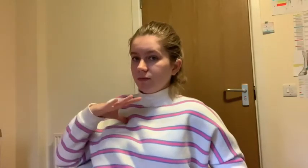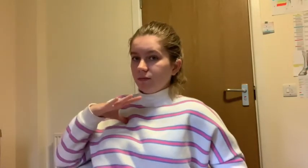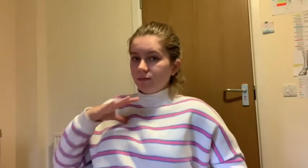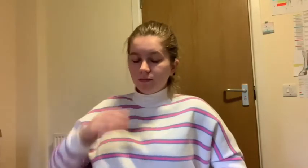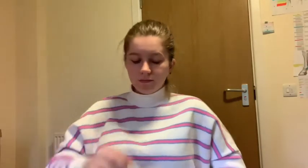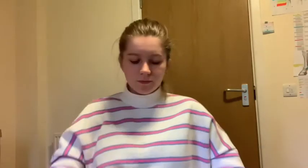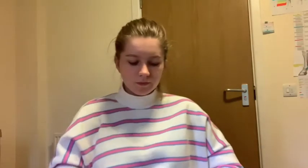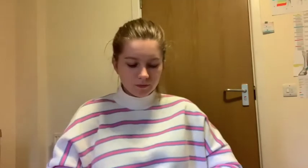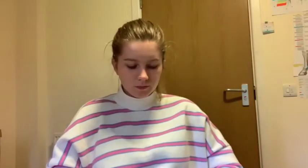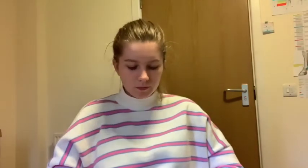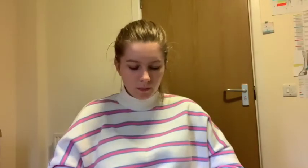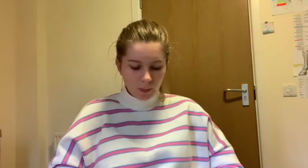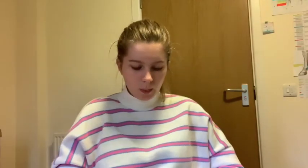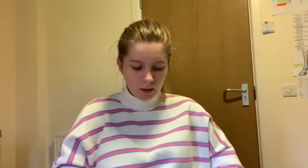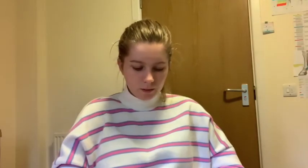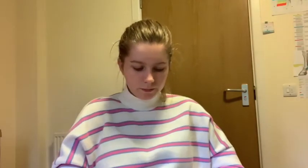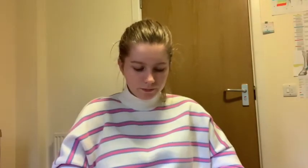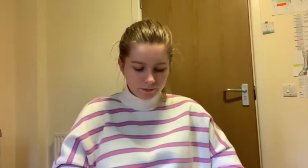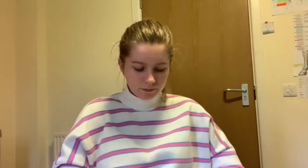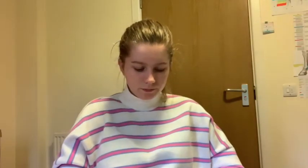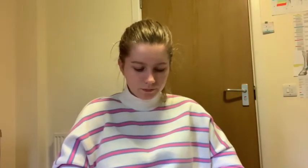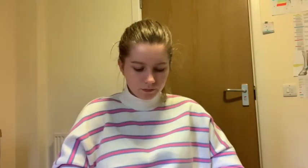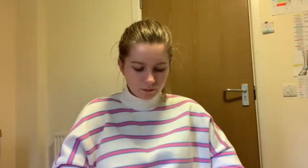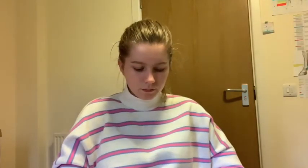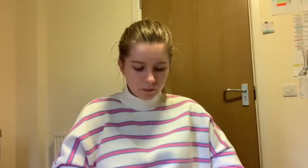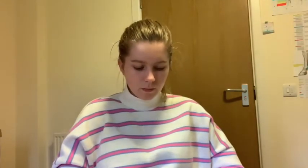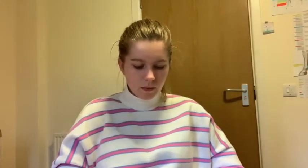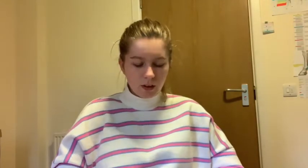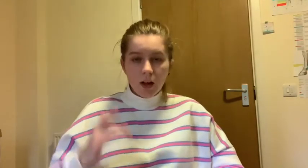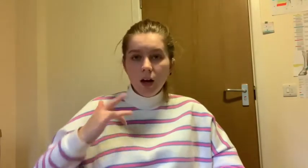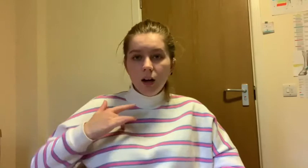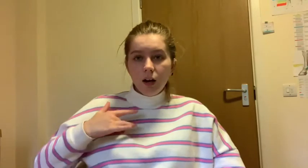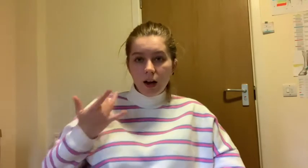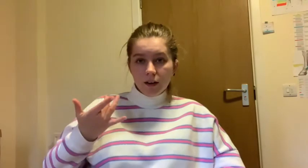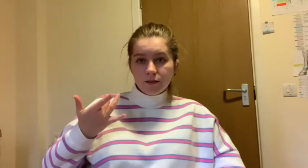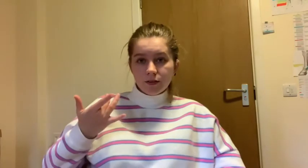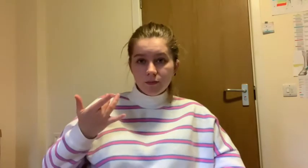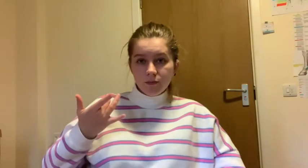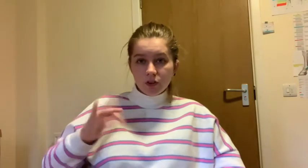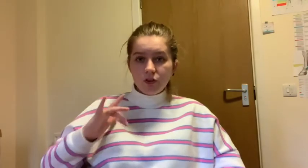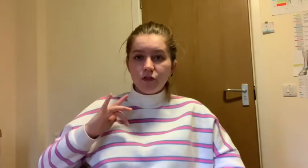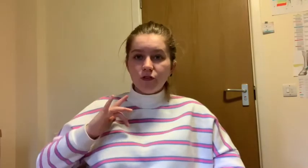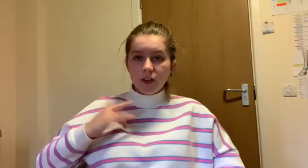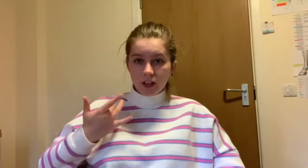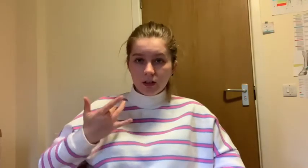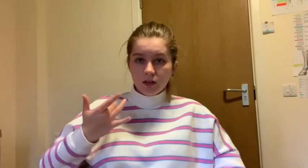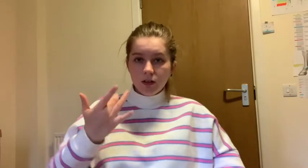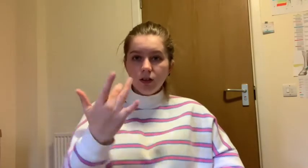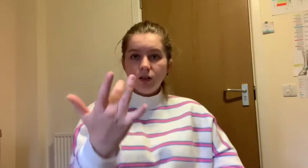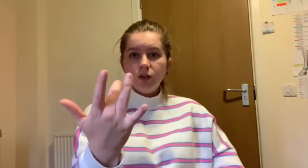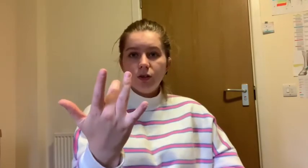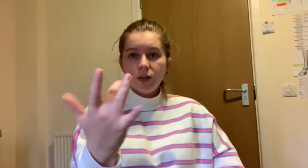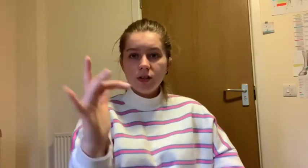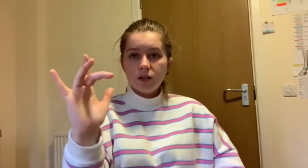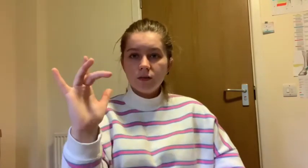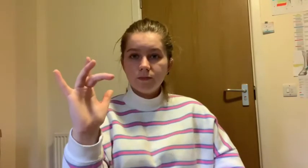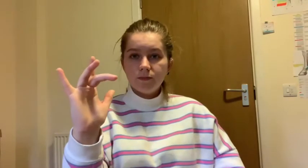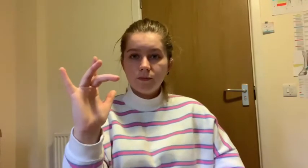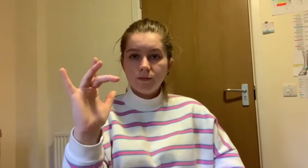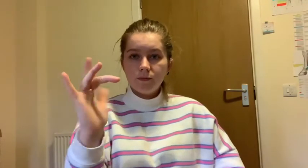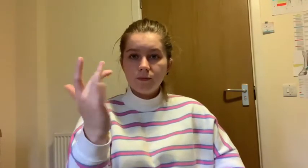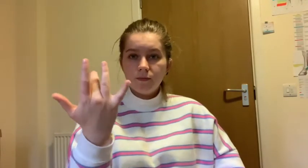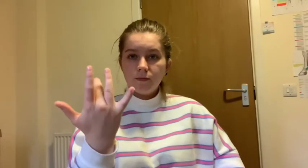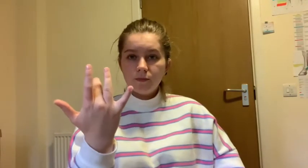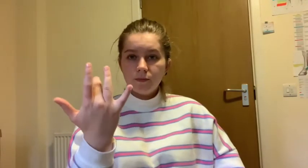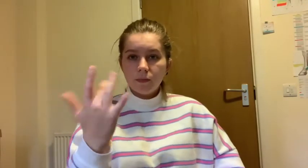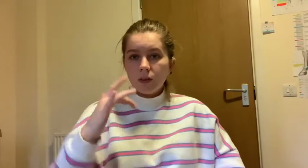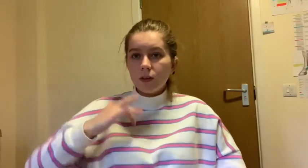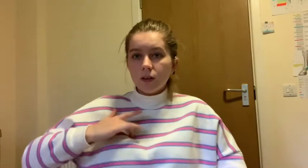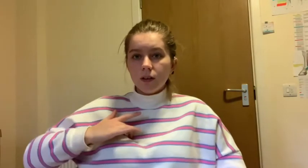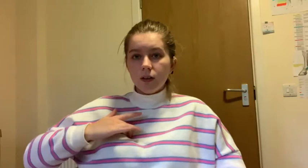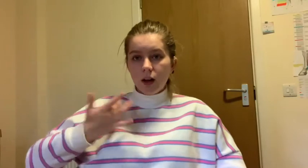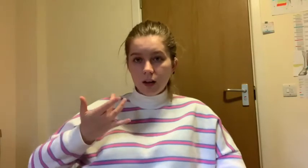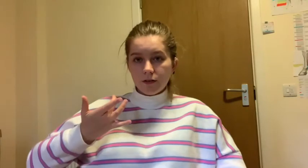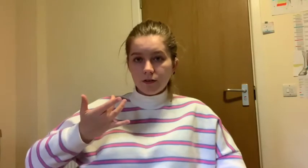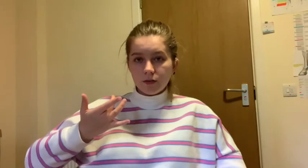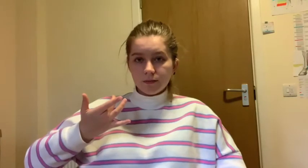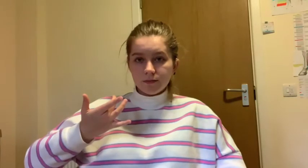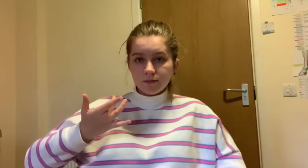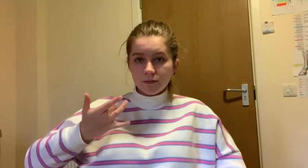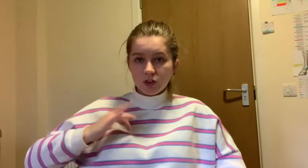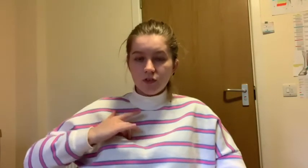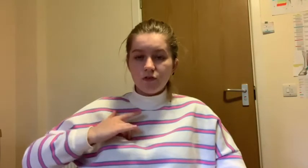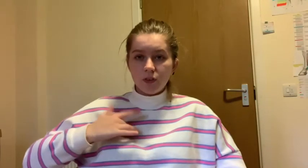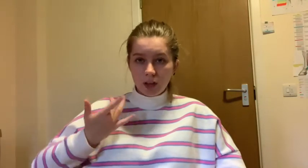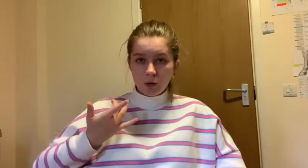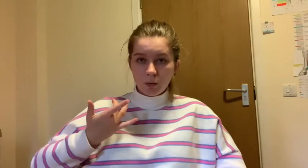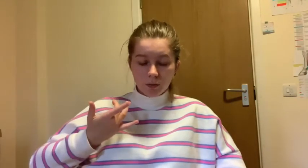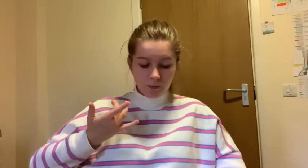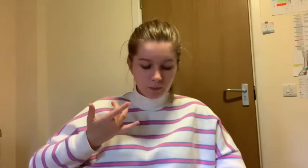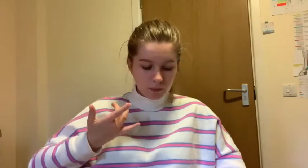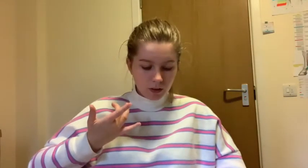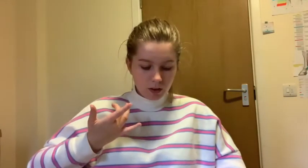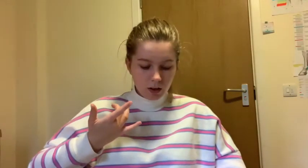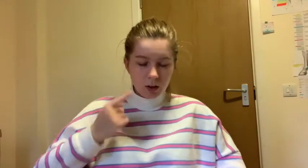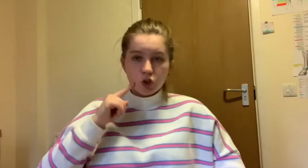"Life" so you flick. You do this. "Life", flick up.